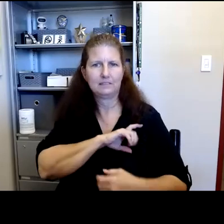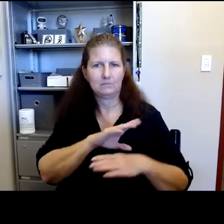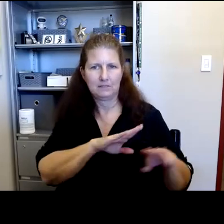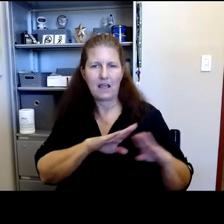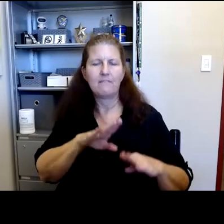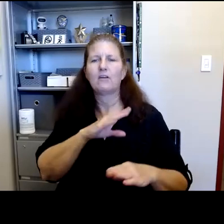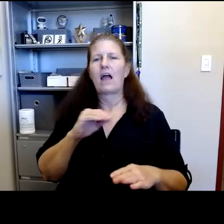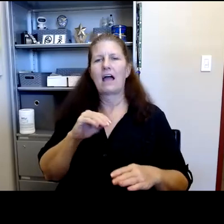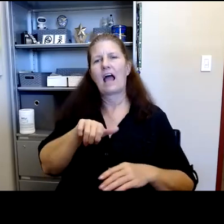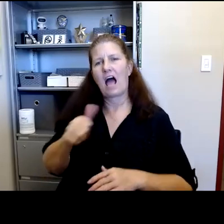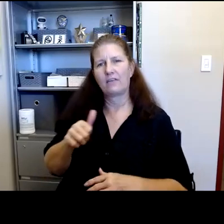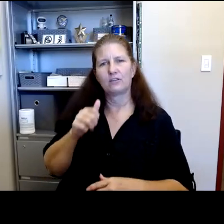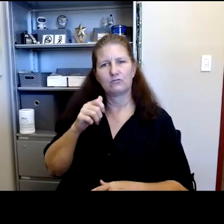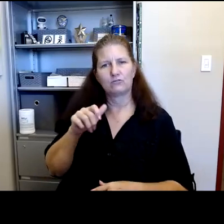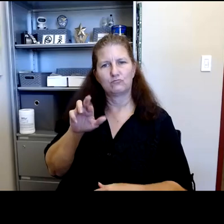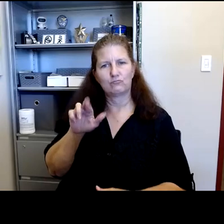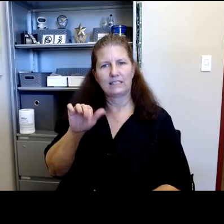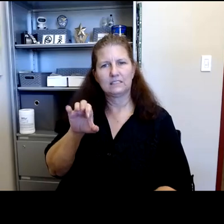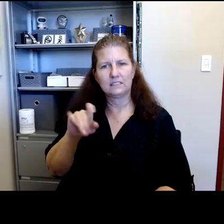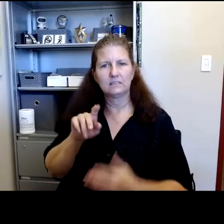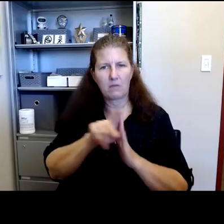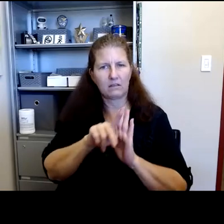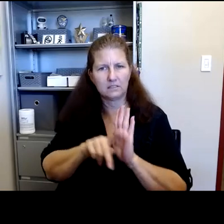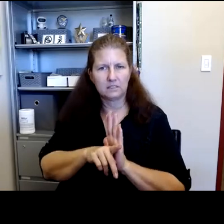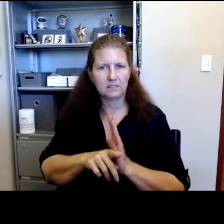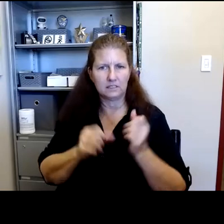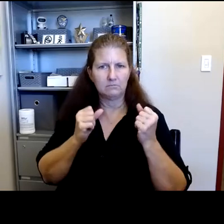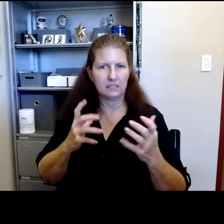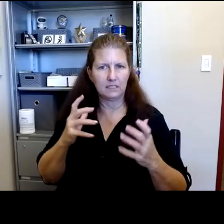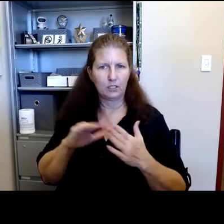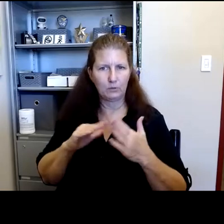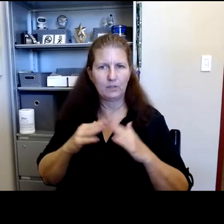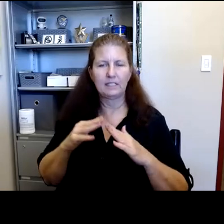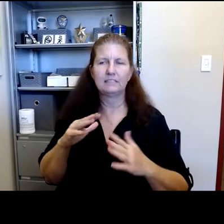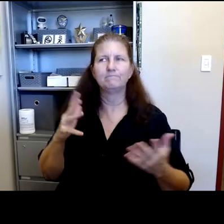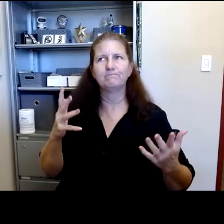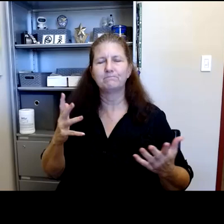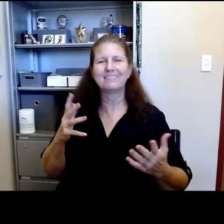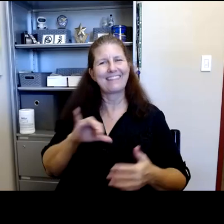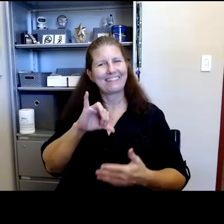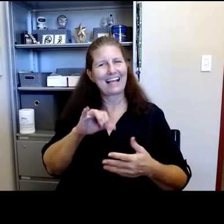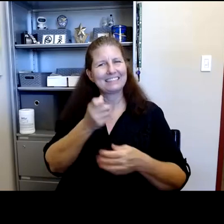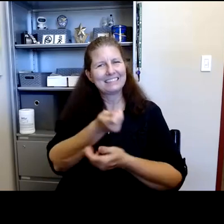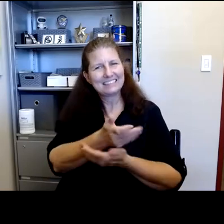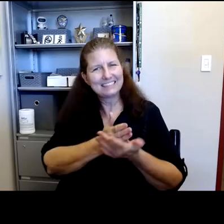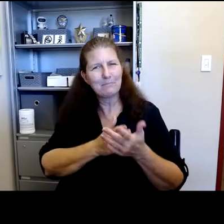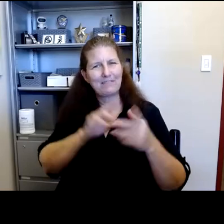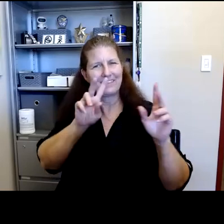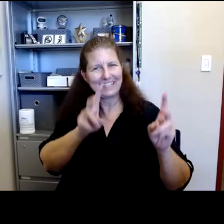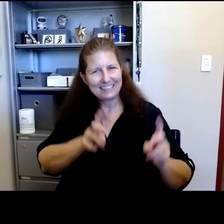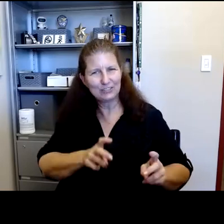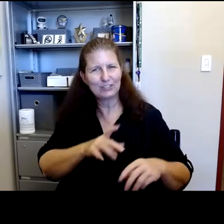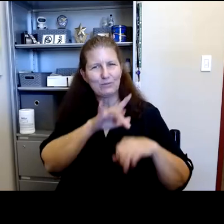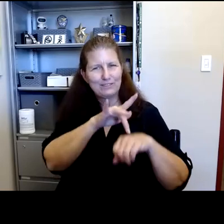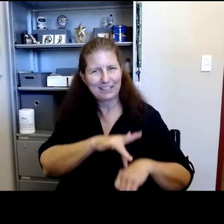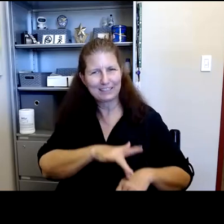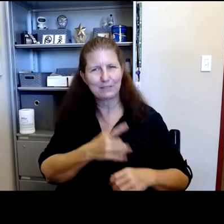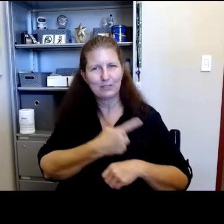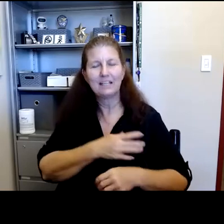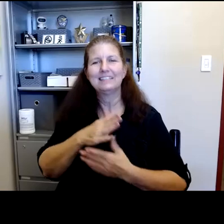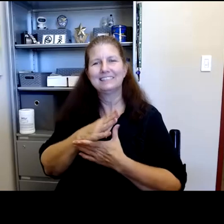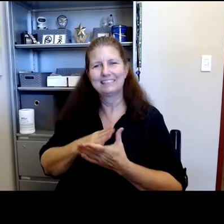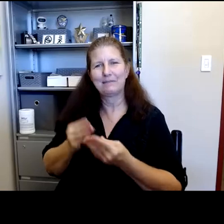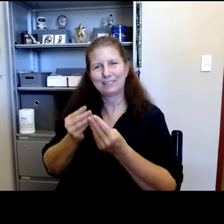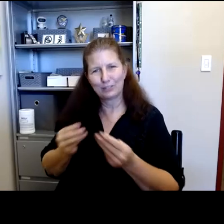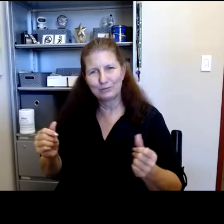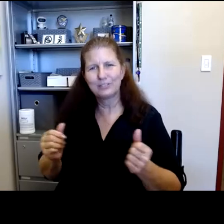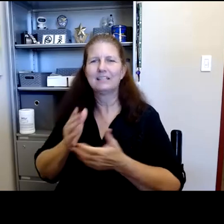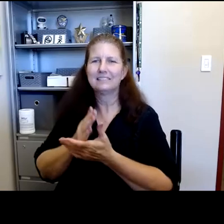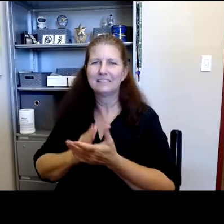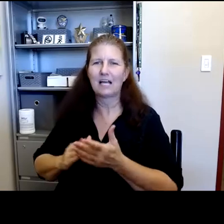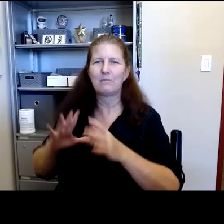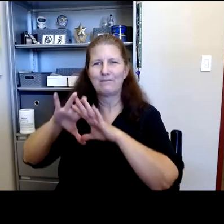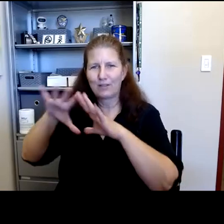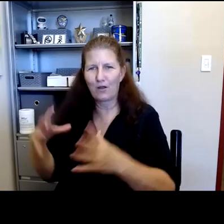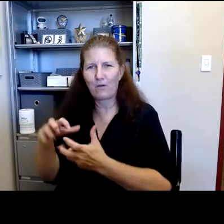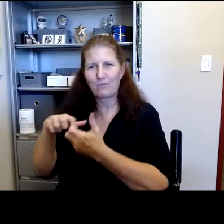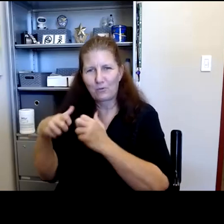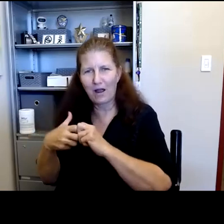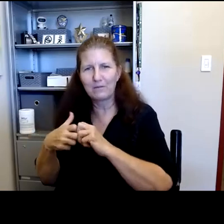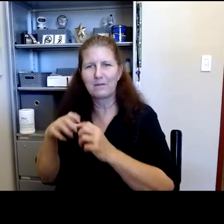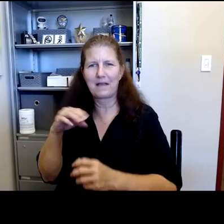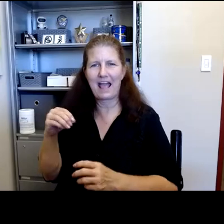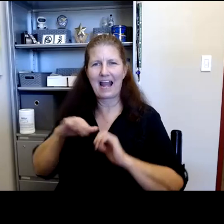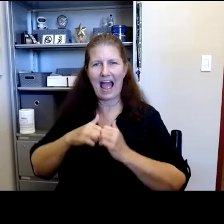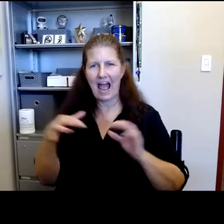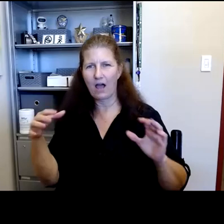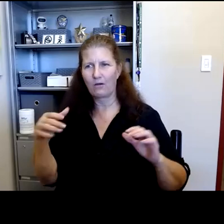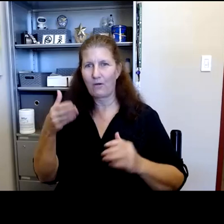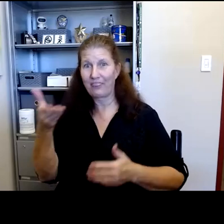Robyn Thomas: um racist policies and in a lot of communities. So that's some of the issue of gun violence. Some of the solutions to gun violence, some of the scope of the problem and the sort of corollary aspect to it.